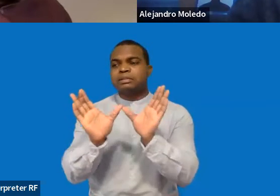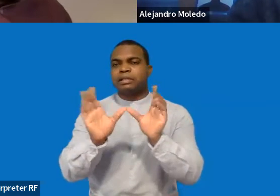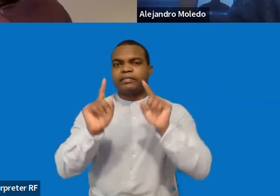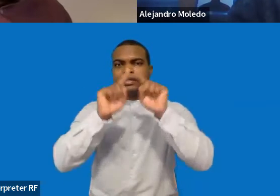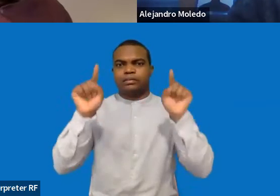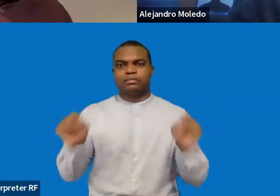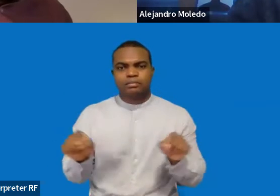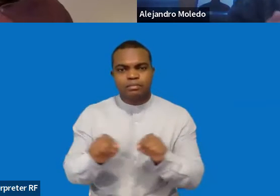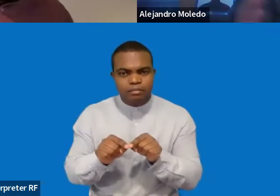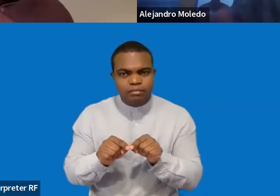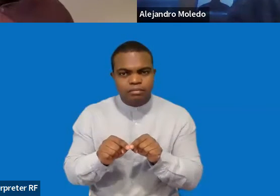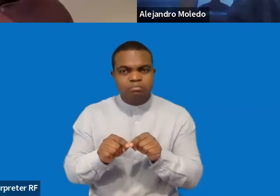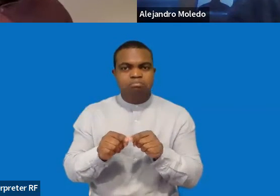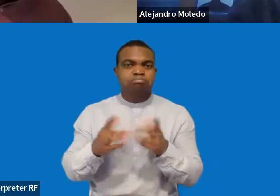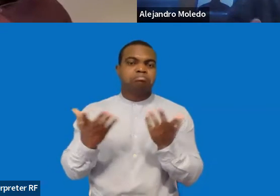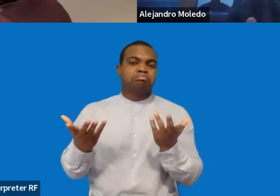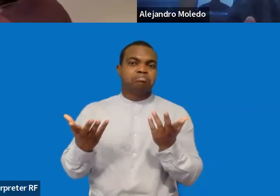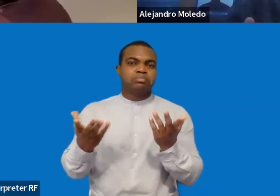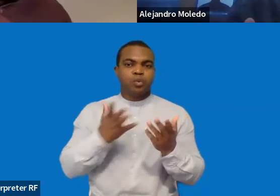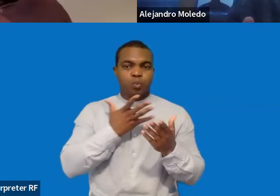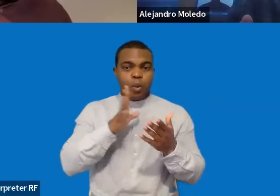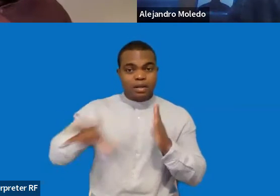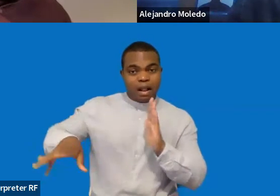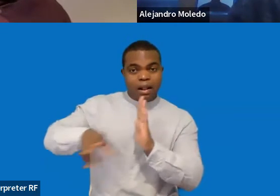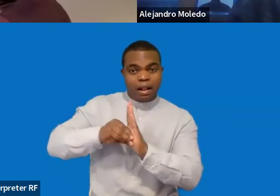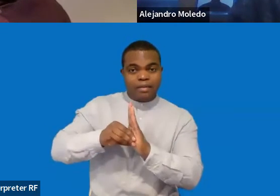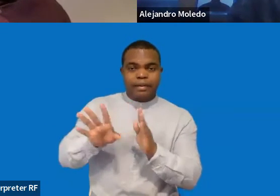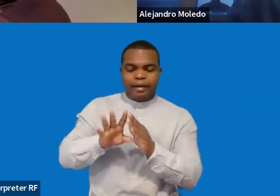So the directive is presented in such a way